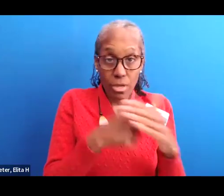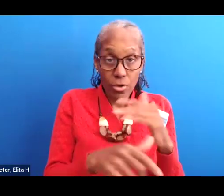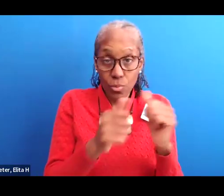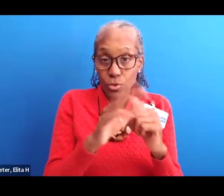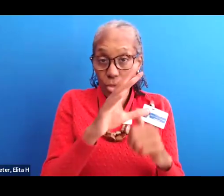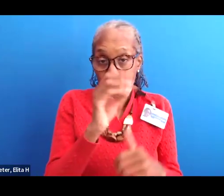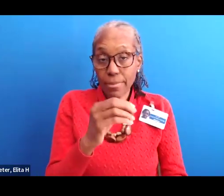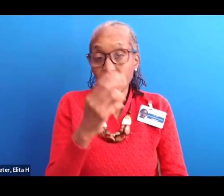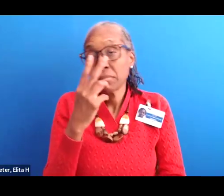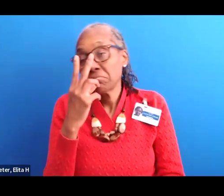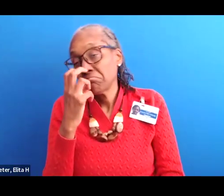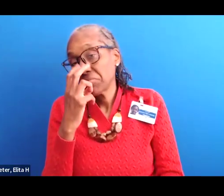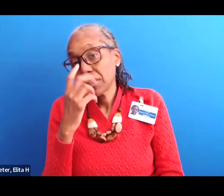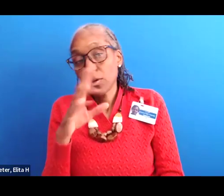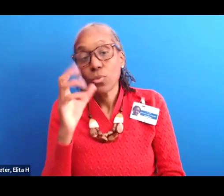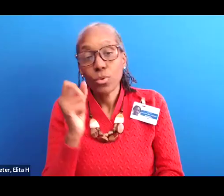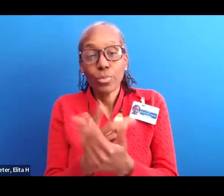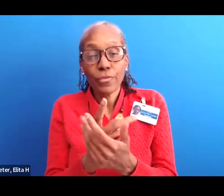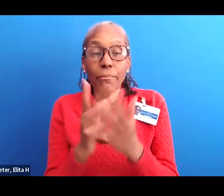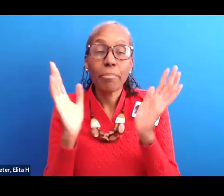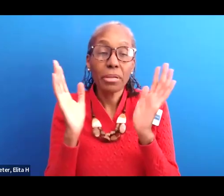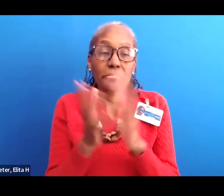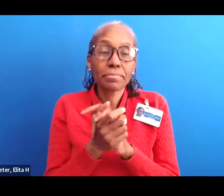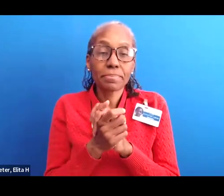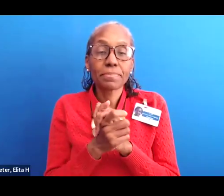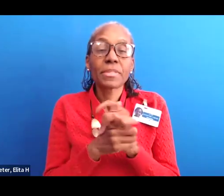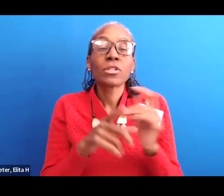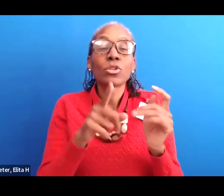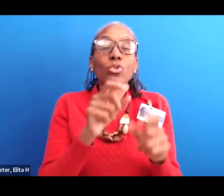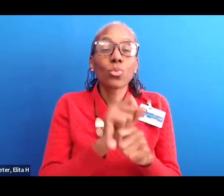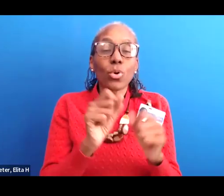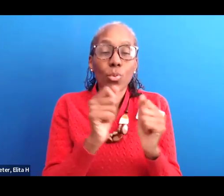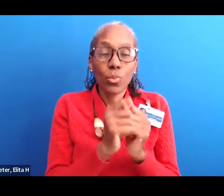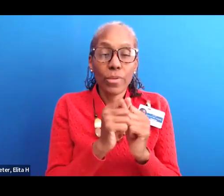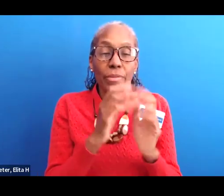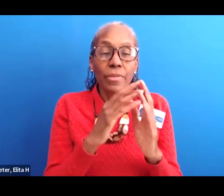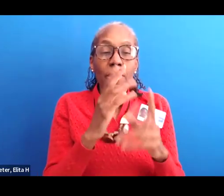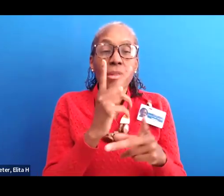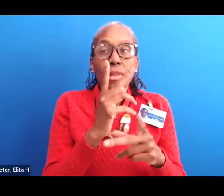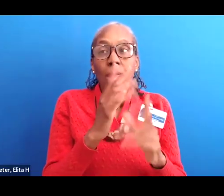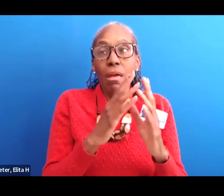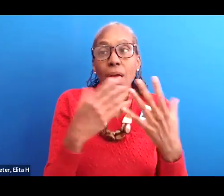probably not going to get it. But if you work with your healthcare professional who